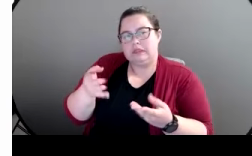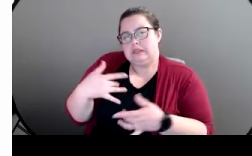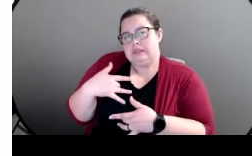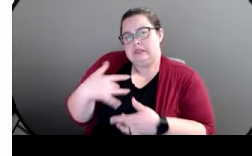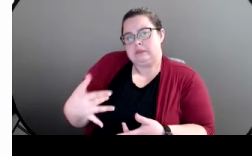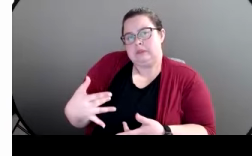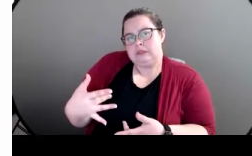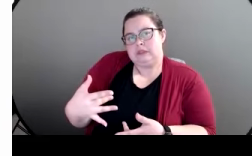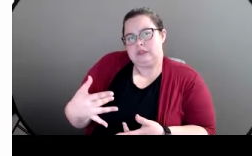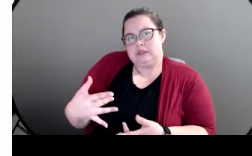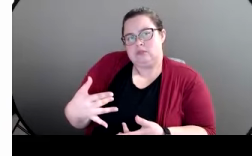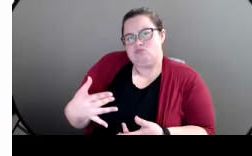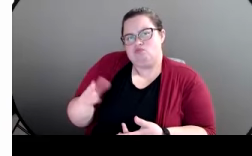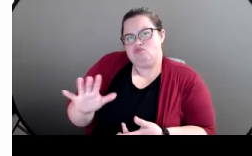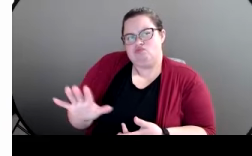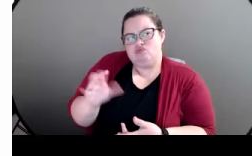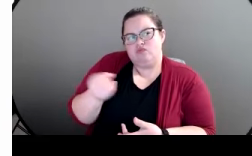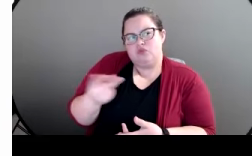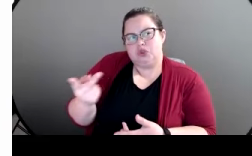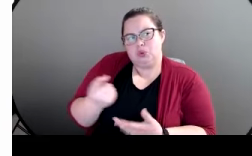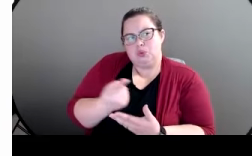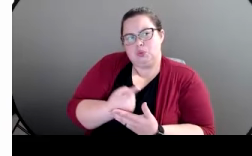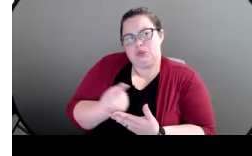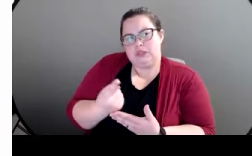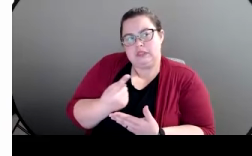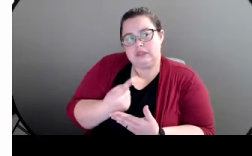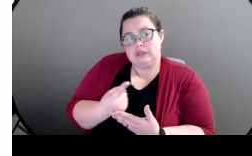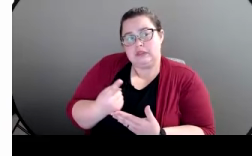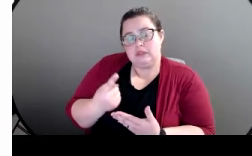couple of weeks to get the recordings up.